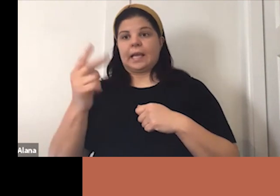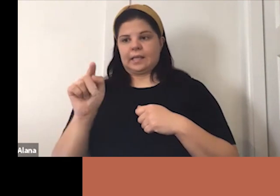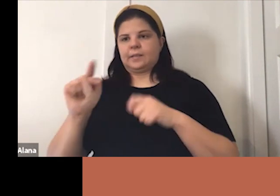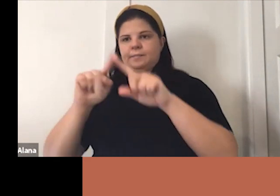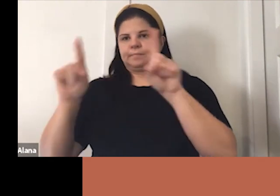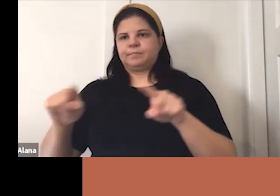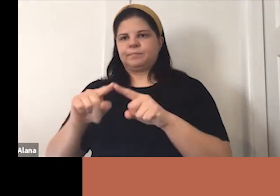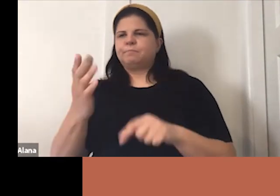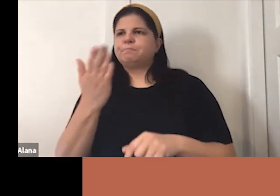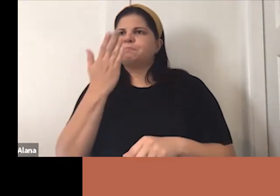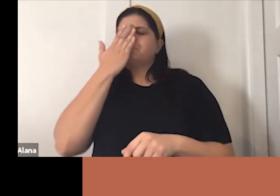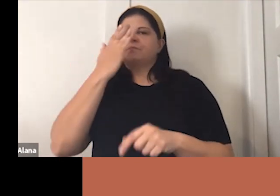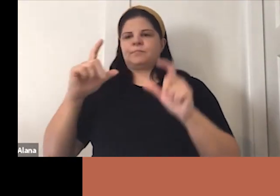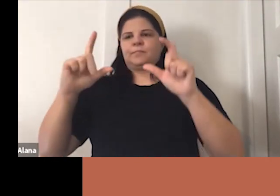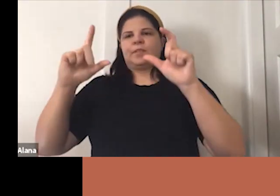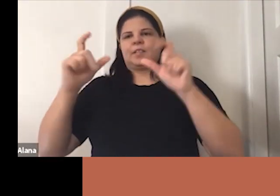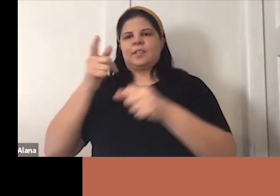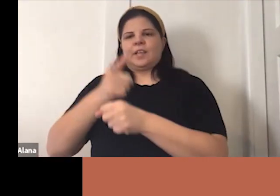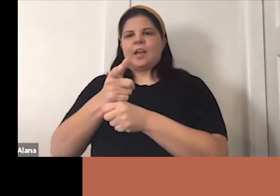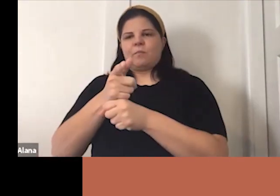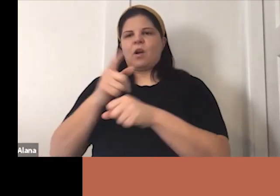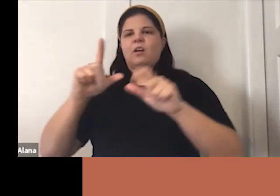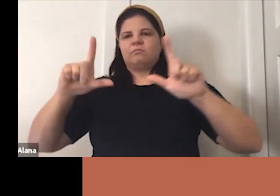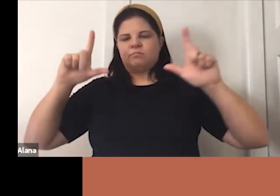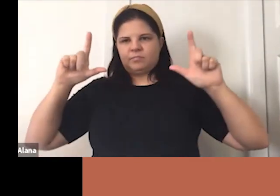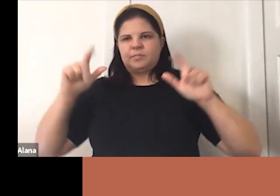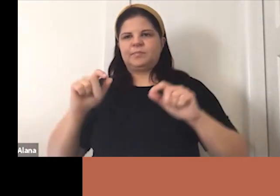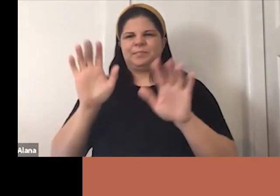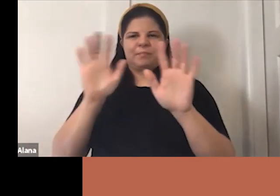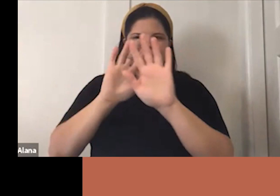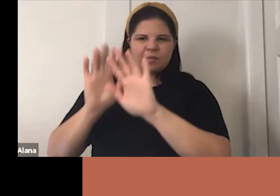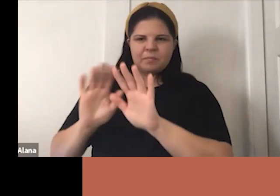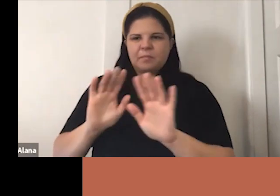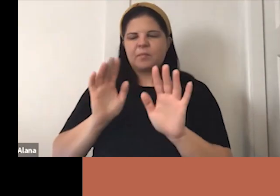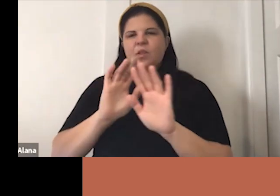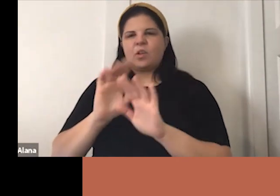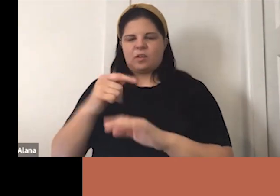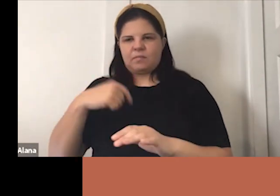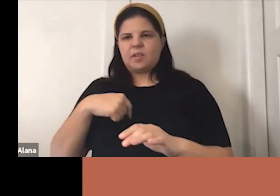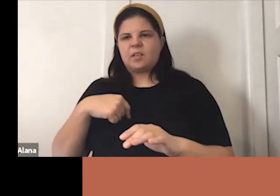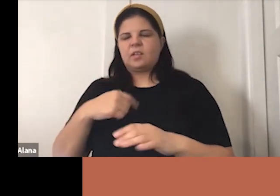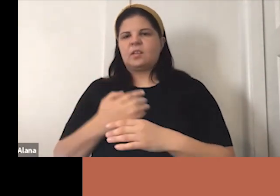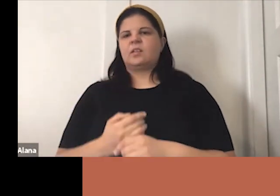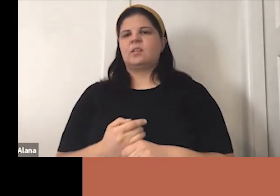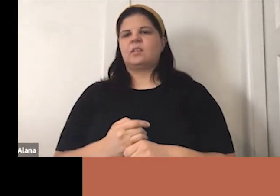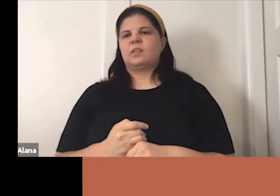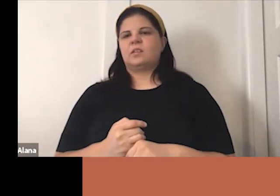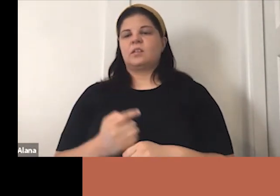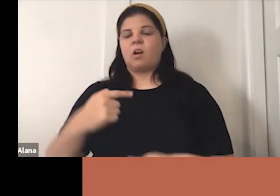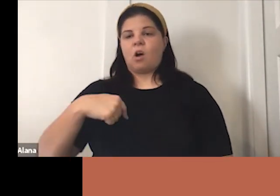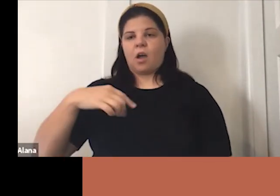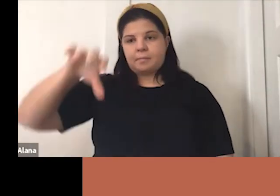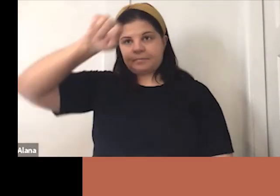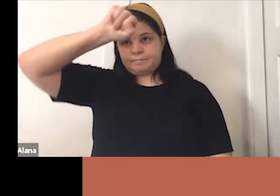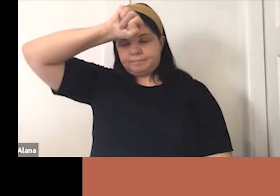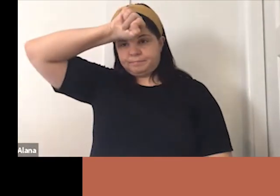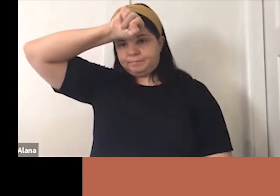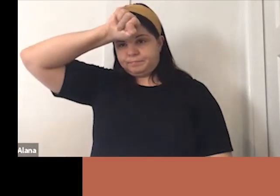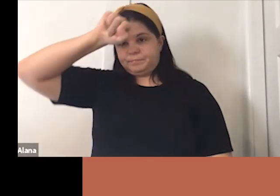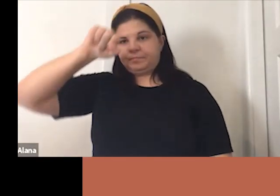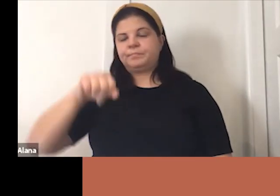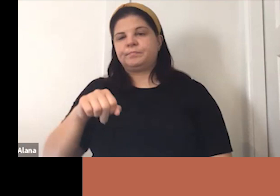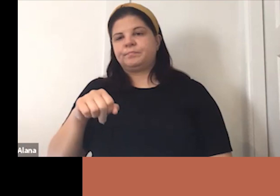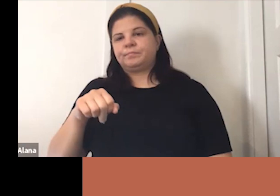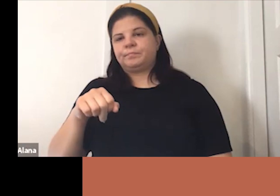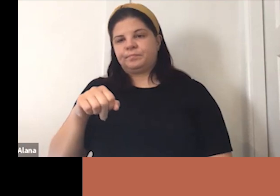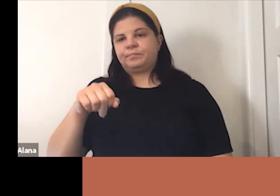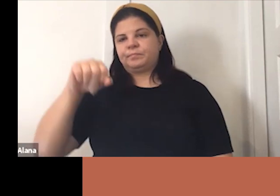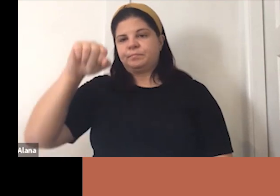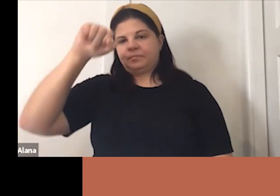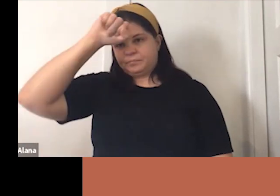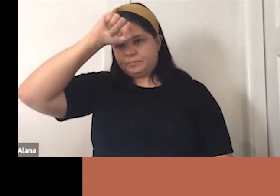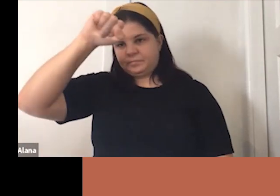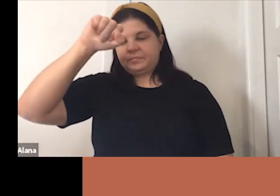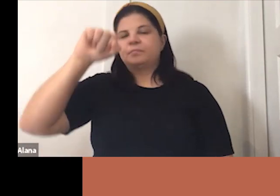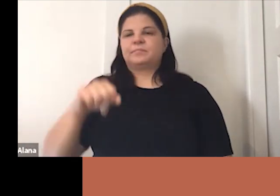It is a blurred shot of me, and my closed hand is raised and heading towards the camera.